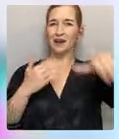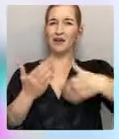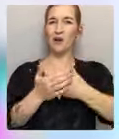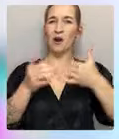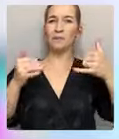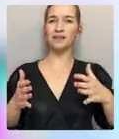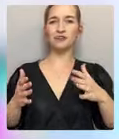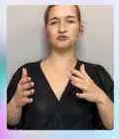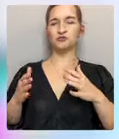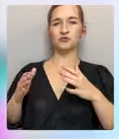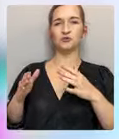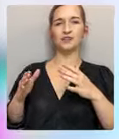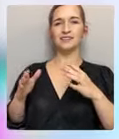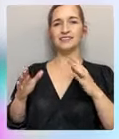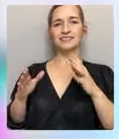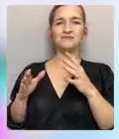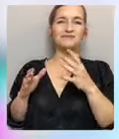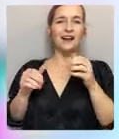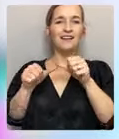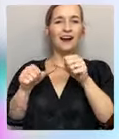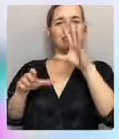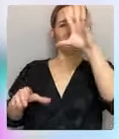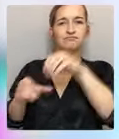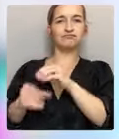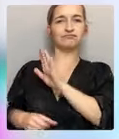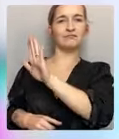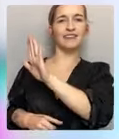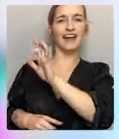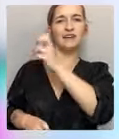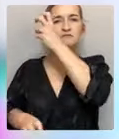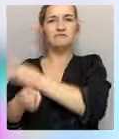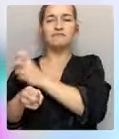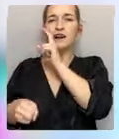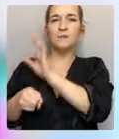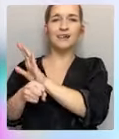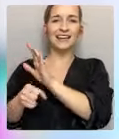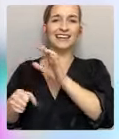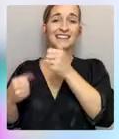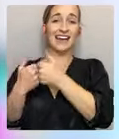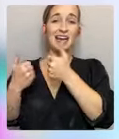and enjoy new challenges. This is because hardcore gamers,